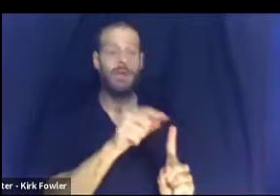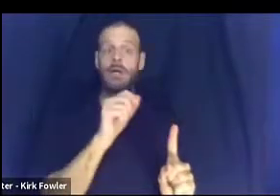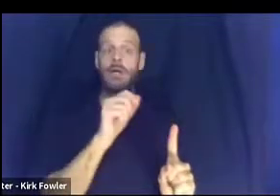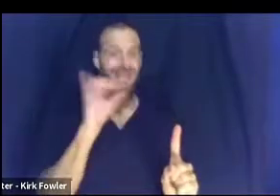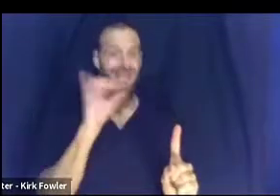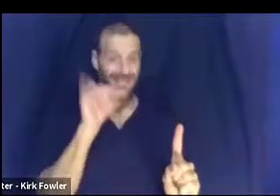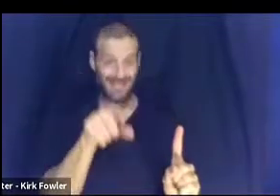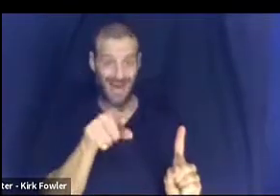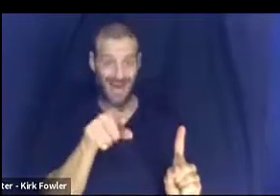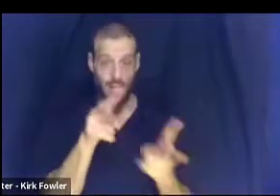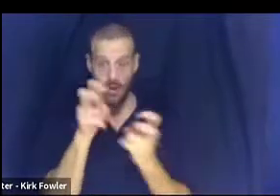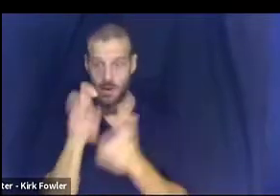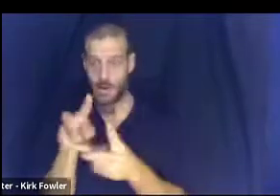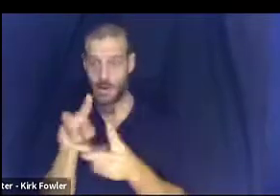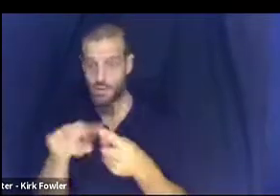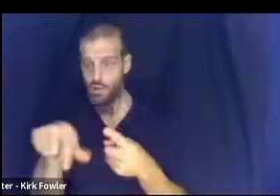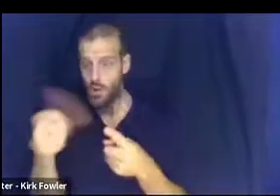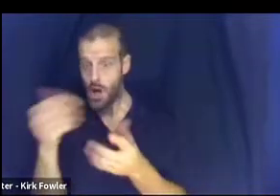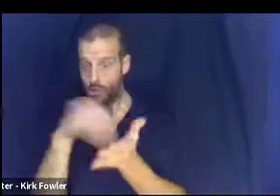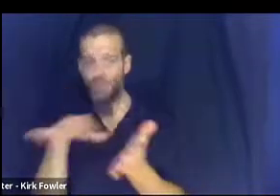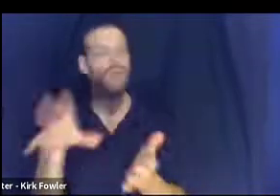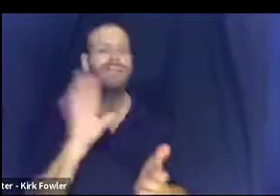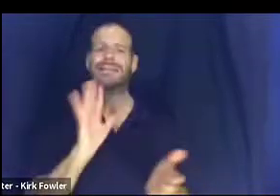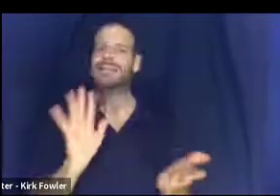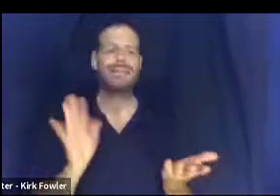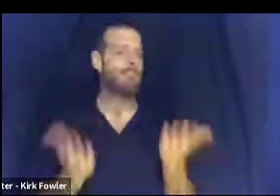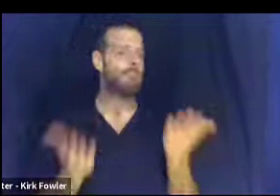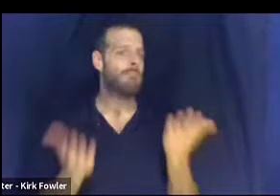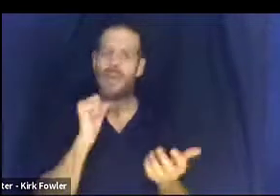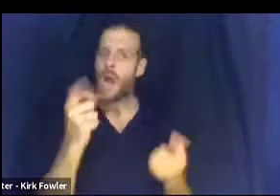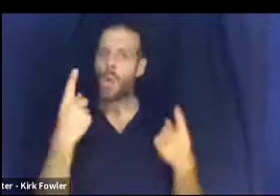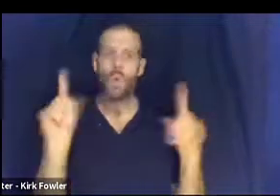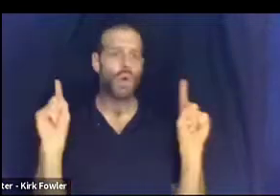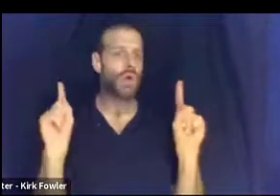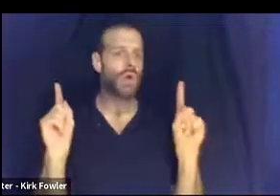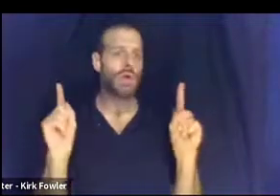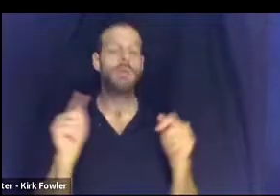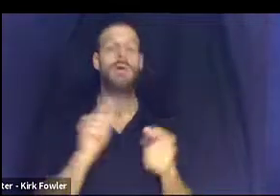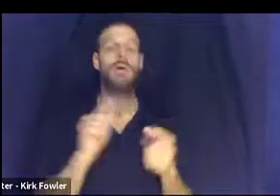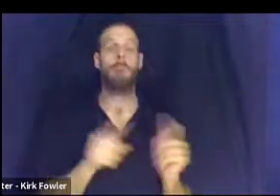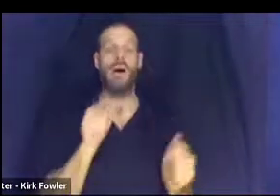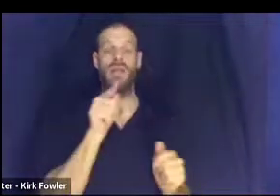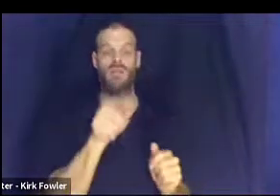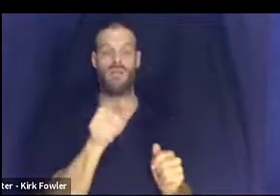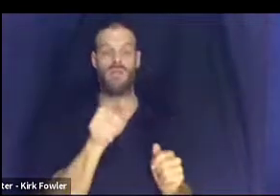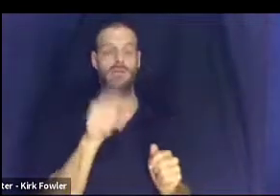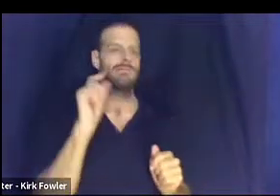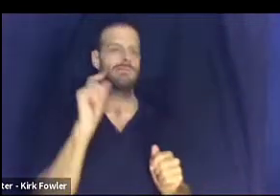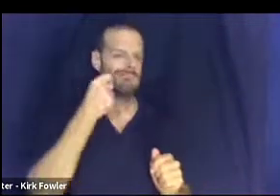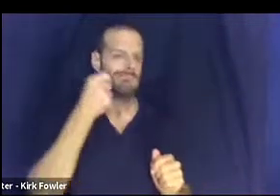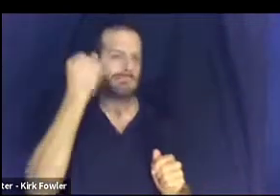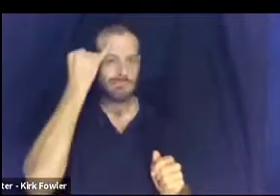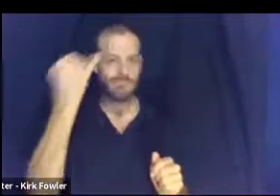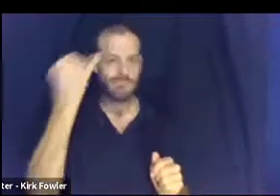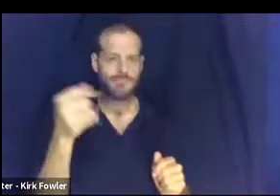or student, but they're great ideas. And this one in particular, I think it's from a parent